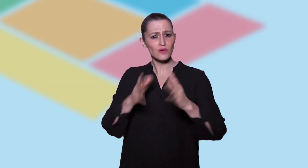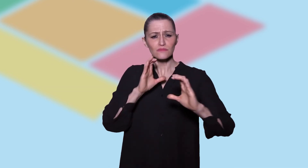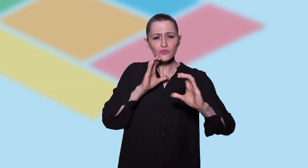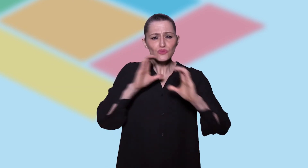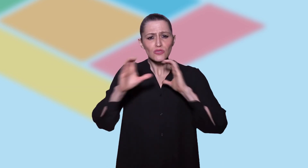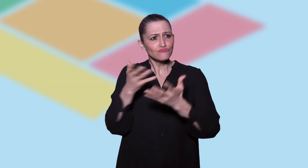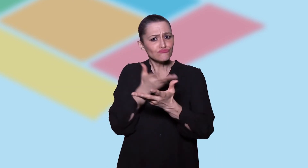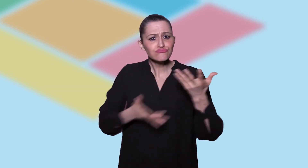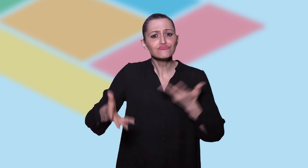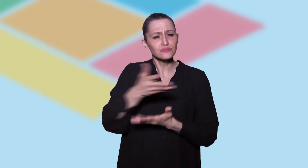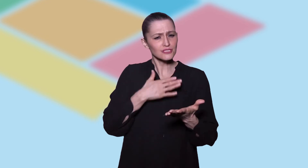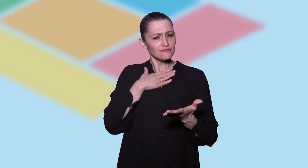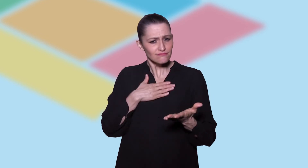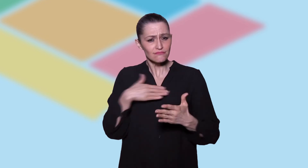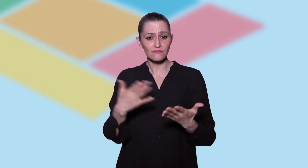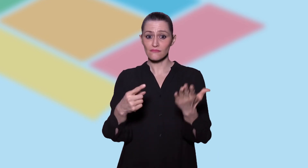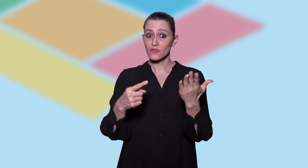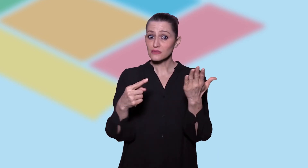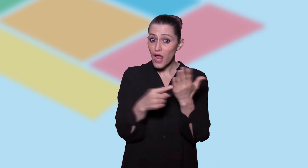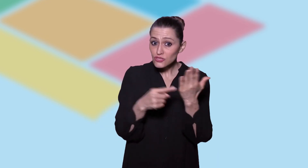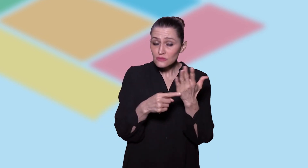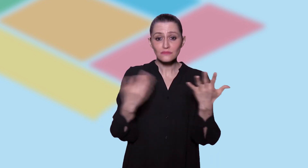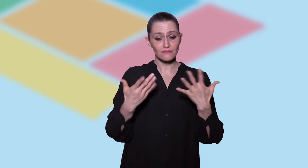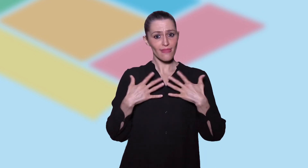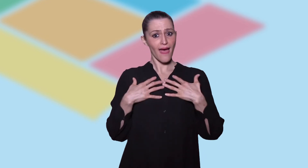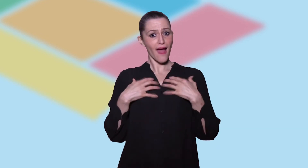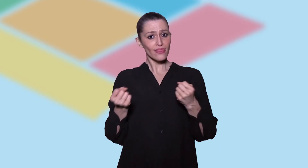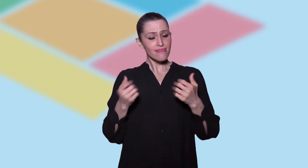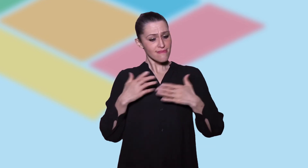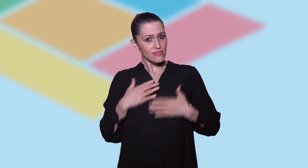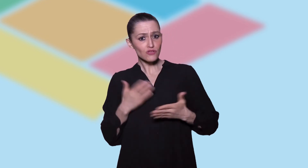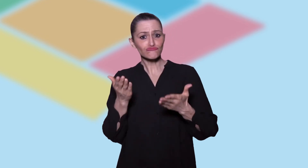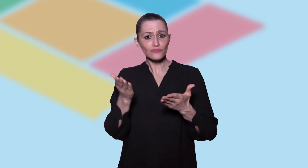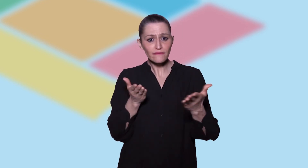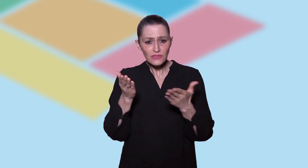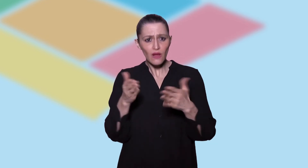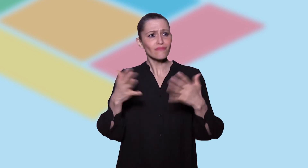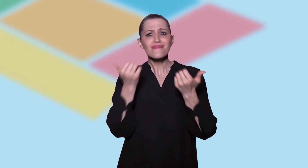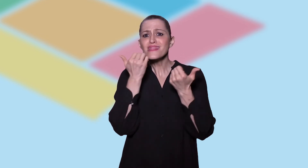sign language communication, technology, health services